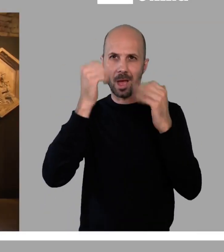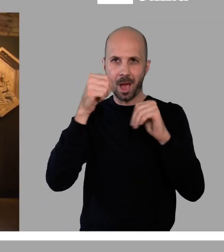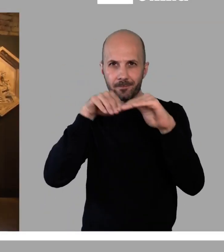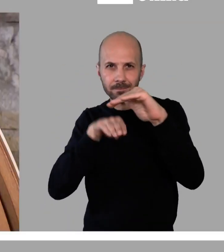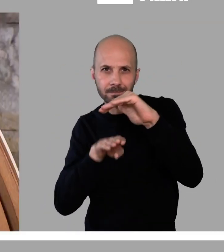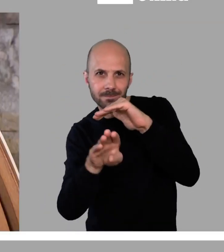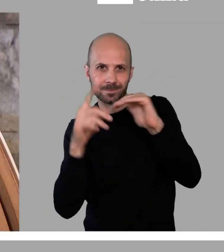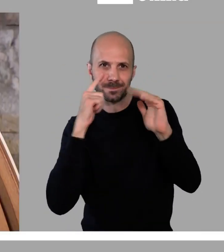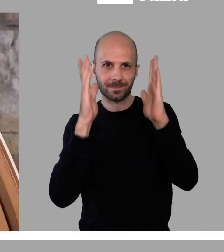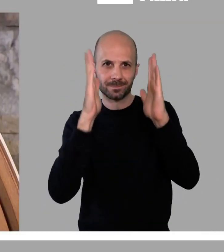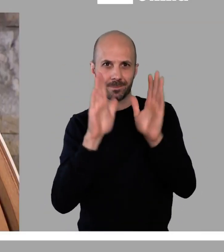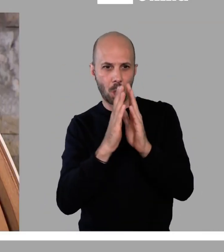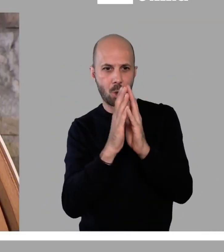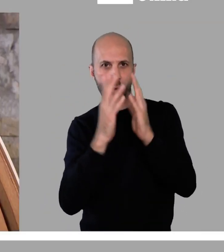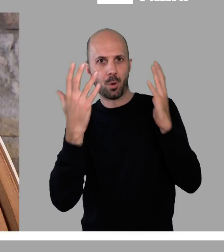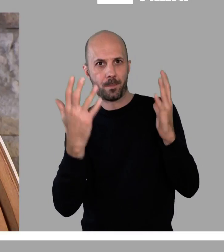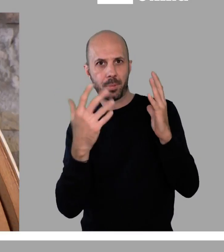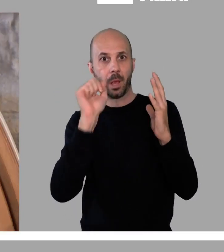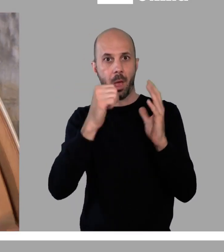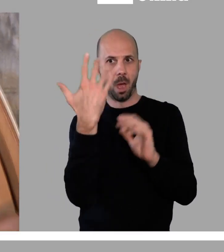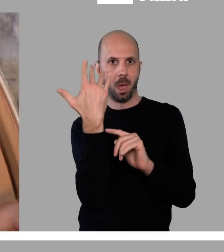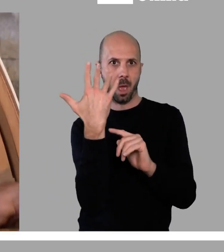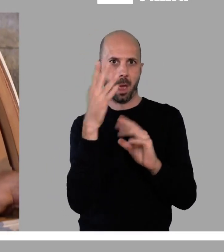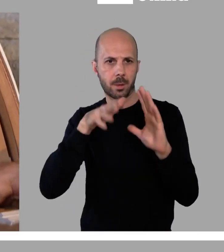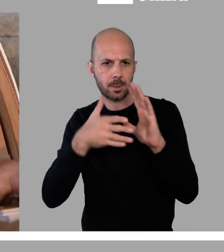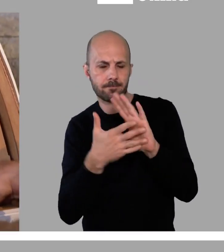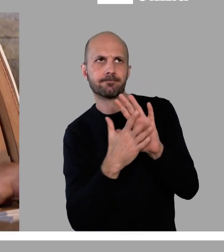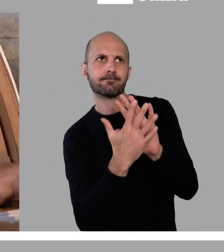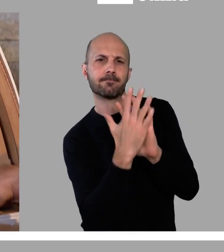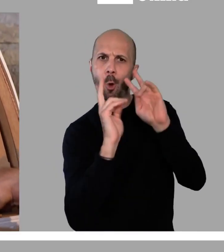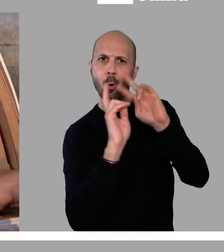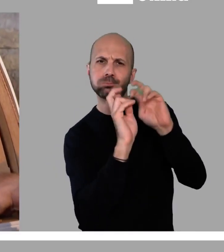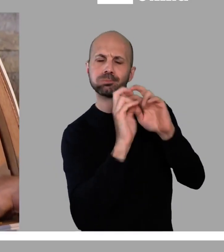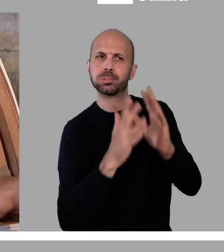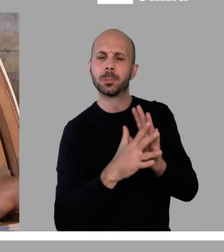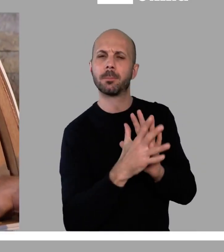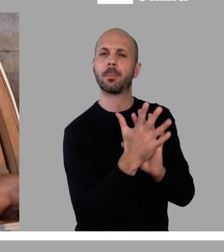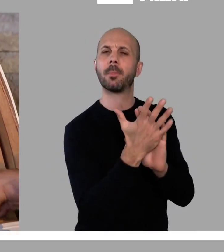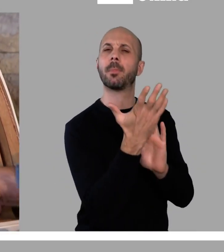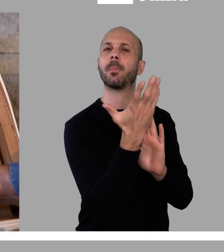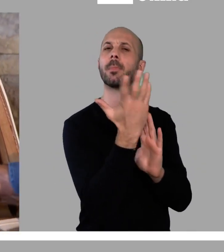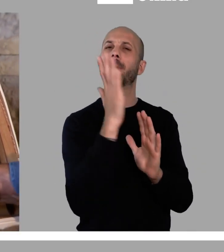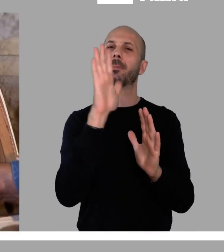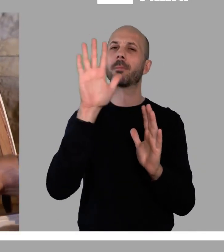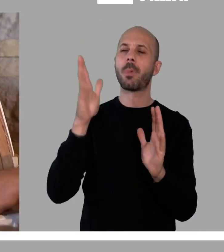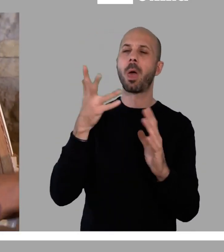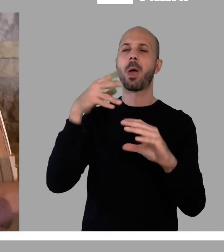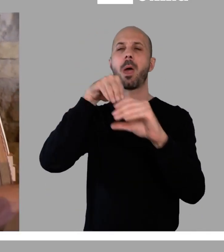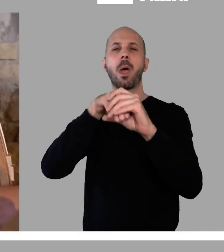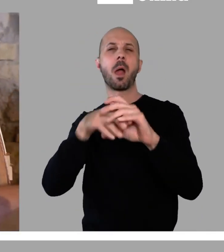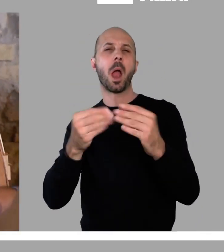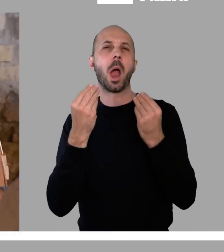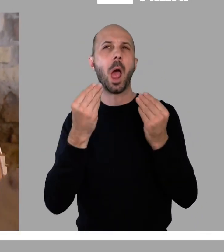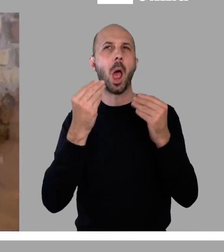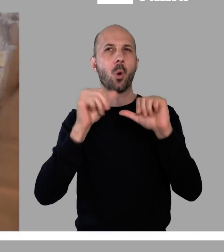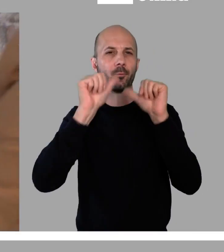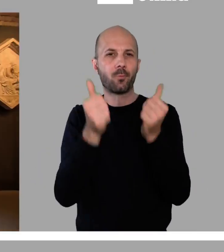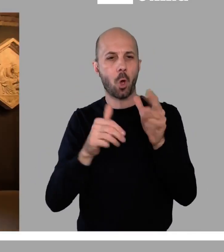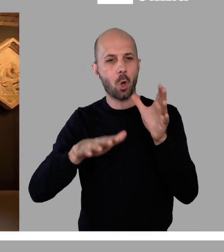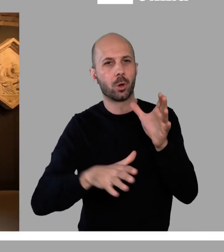From this open section we can explore by touch the interior of the dome